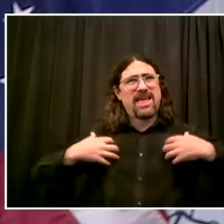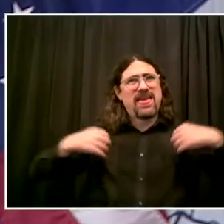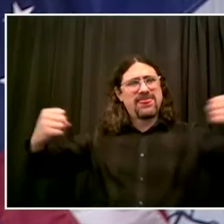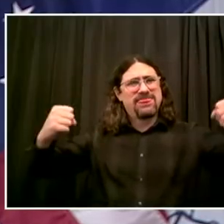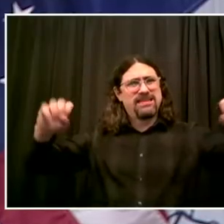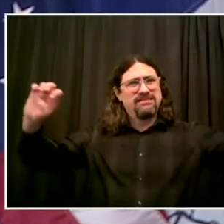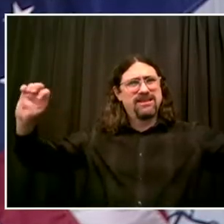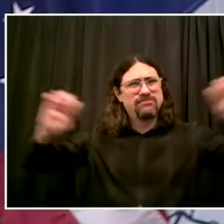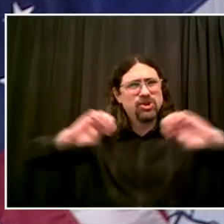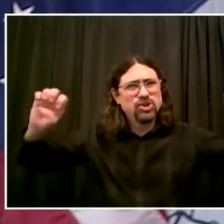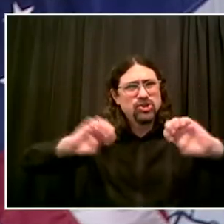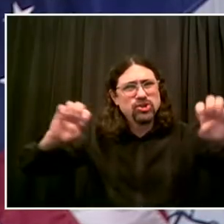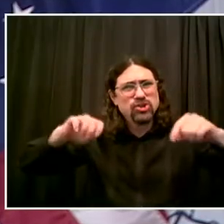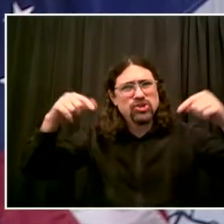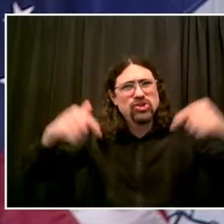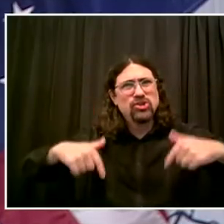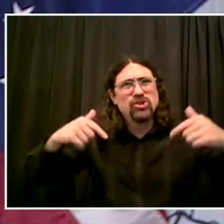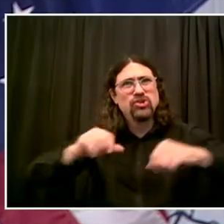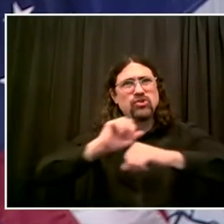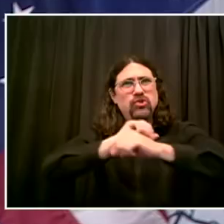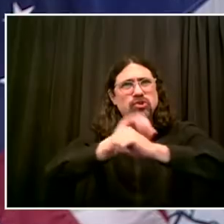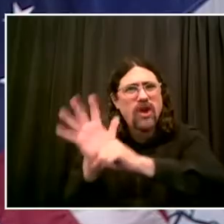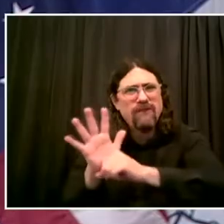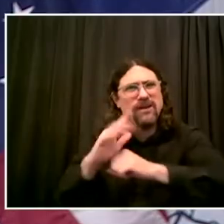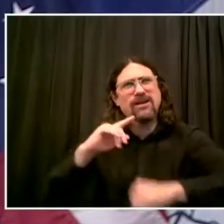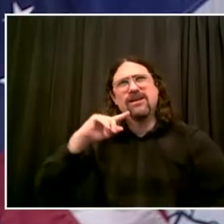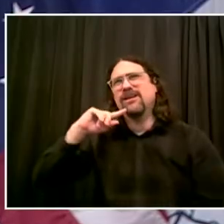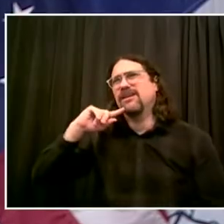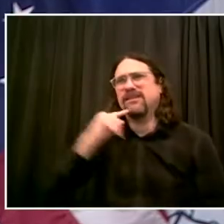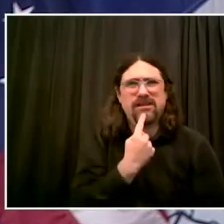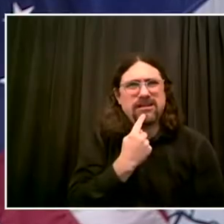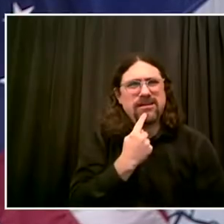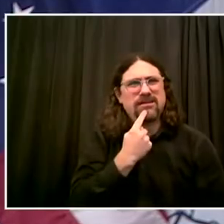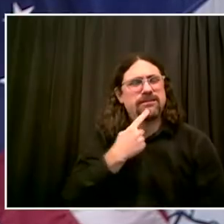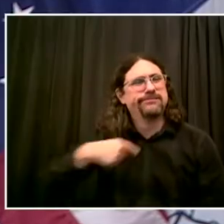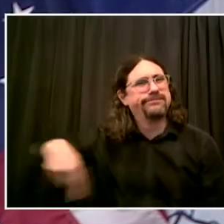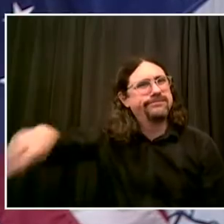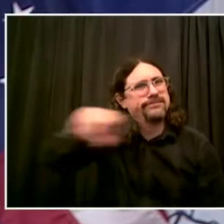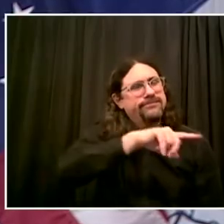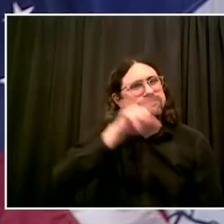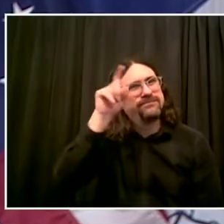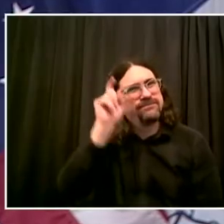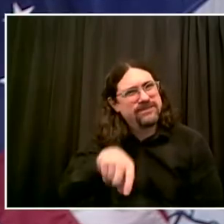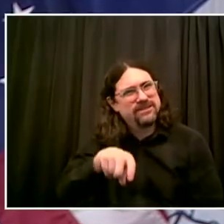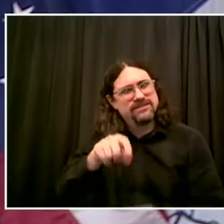HAVE MADE THINS G BETTER BY STICKING TOGETHER AND FOLLOWING THE